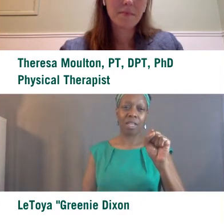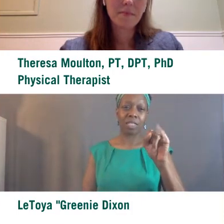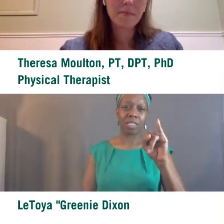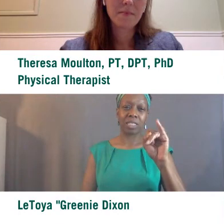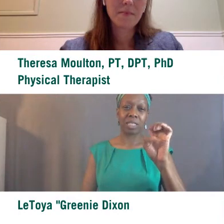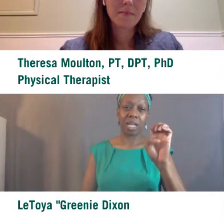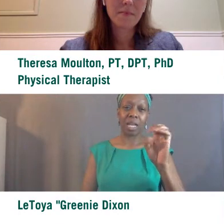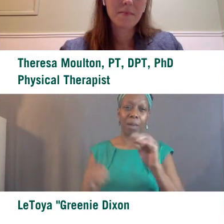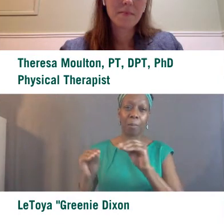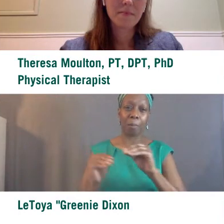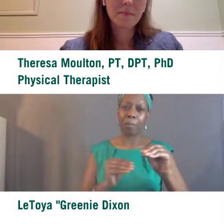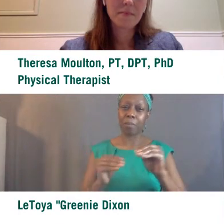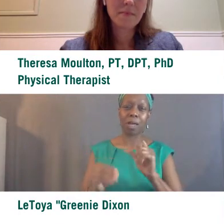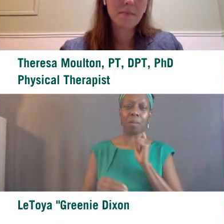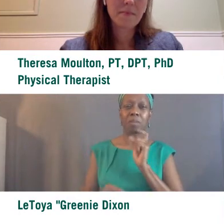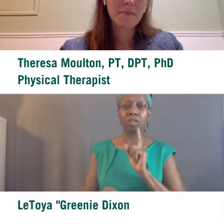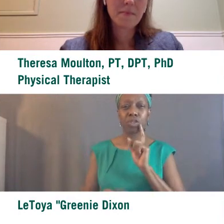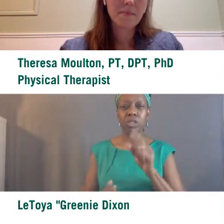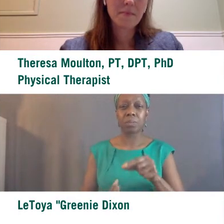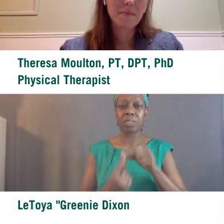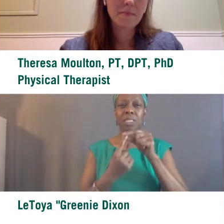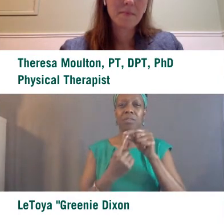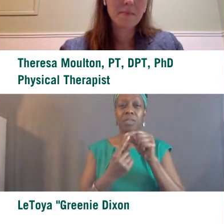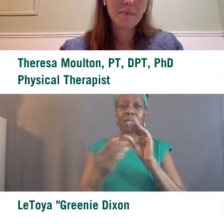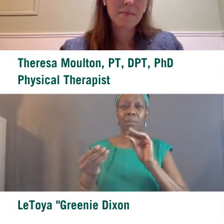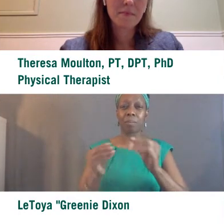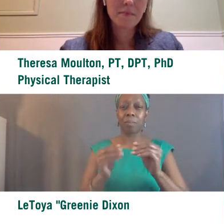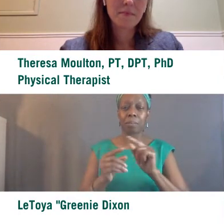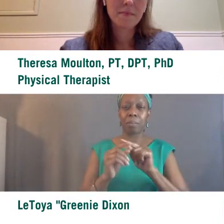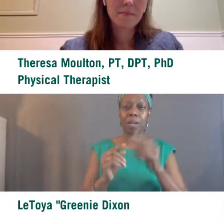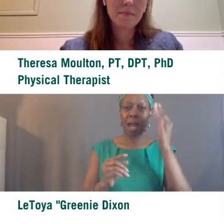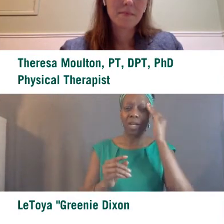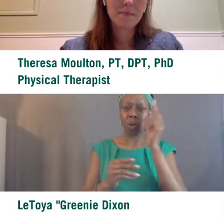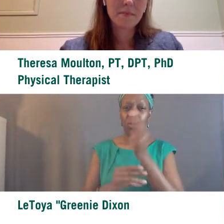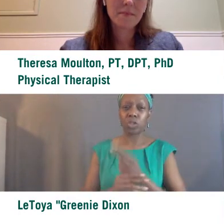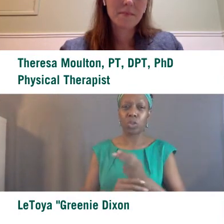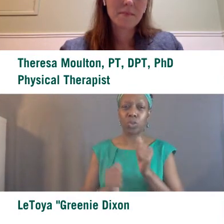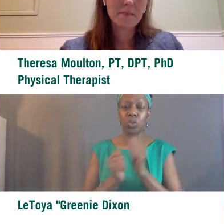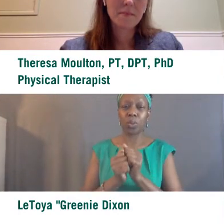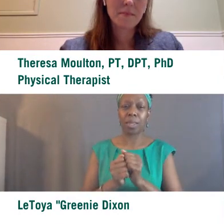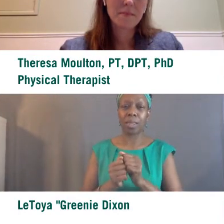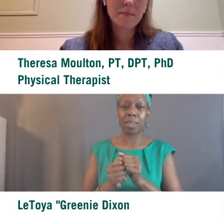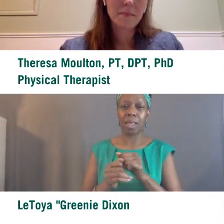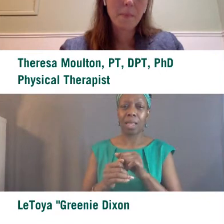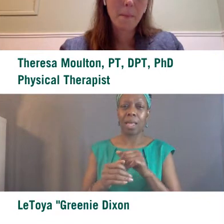And especially in trying to reduce some of the tightness.